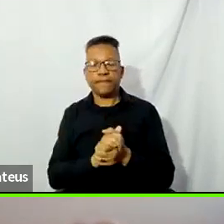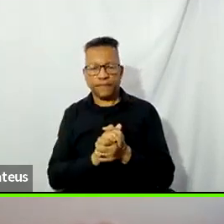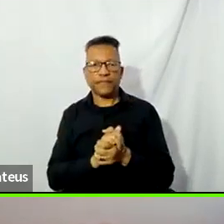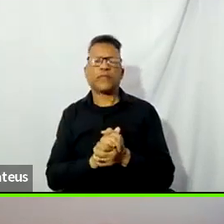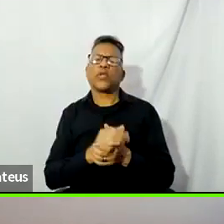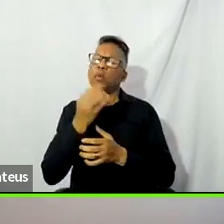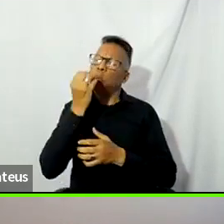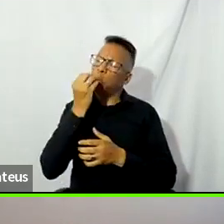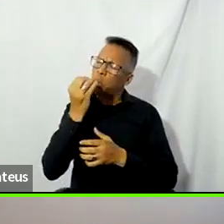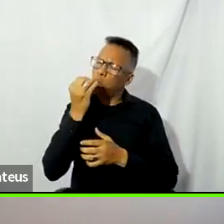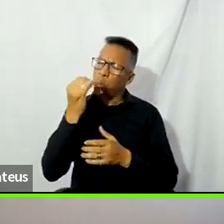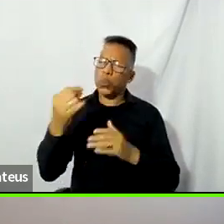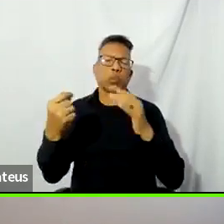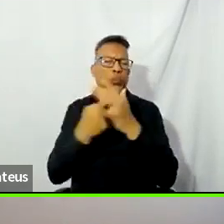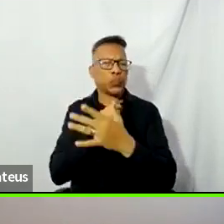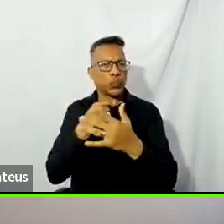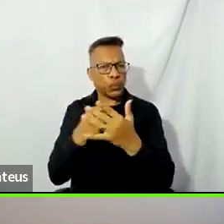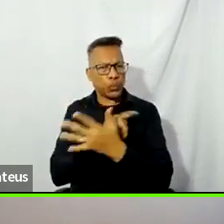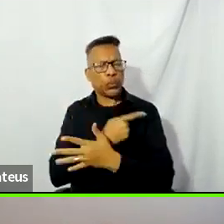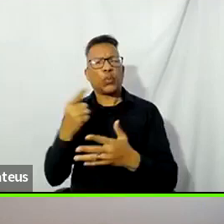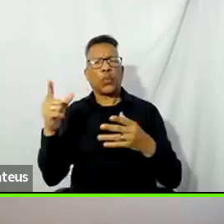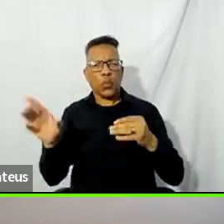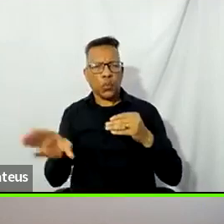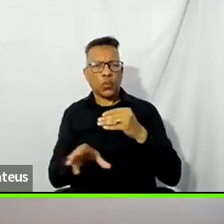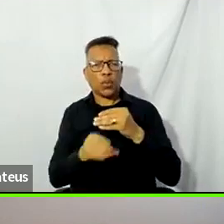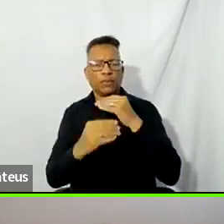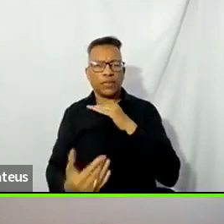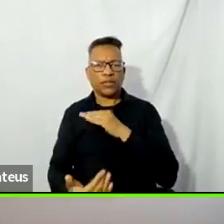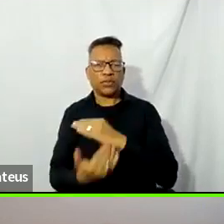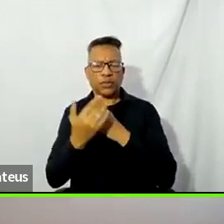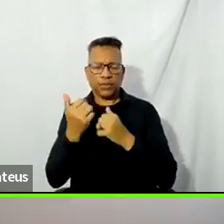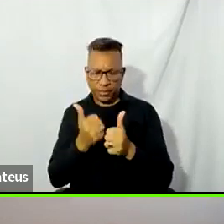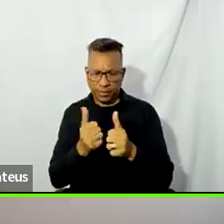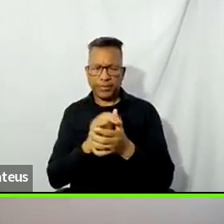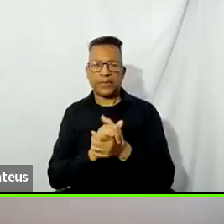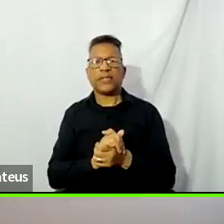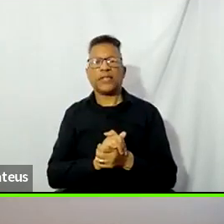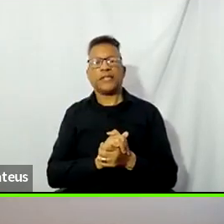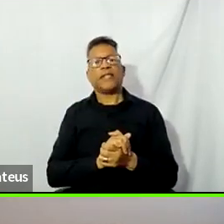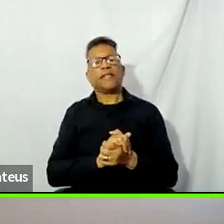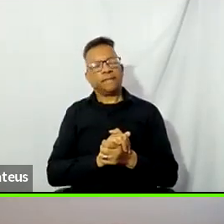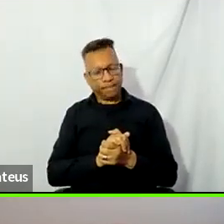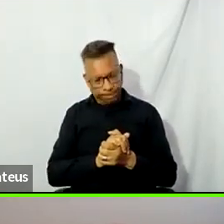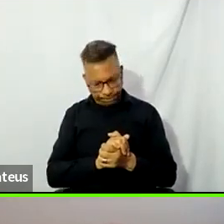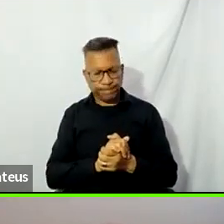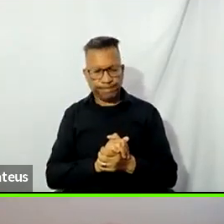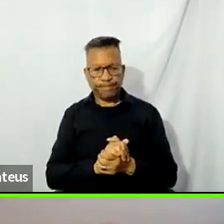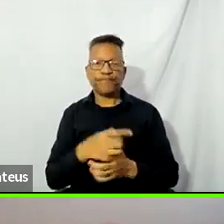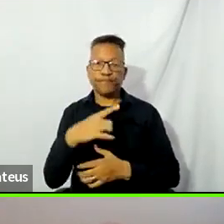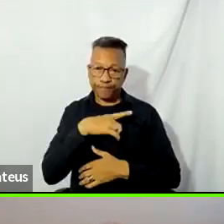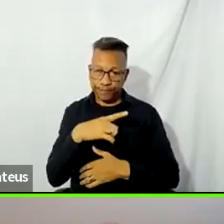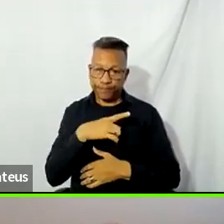That very interesting. contribution ution. yes yes, there are